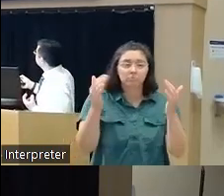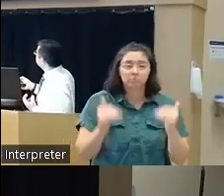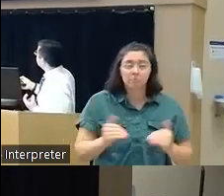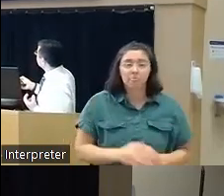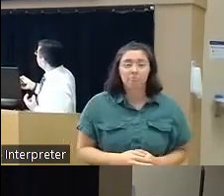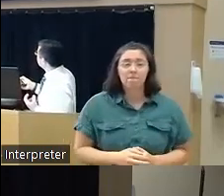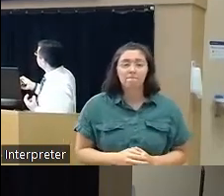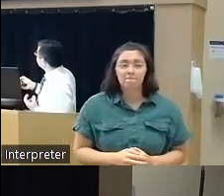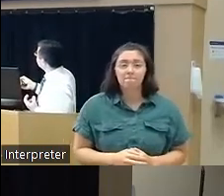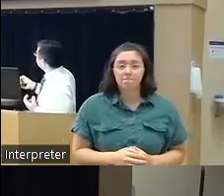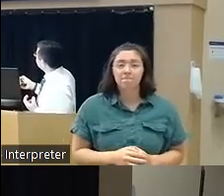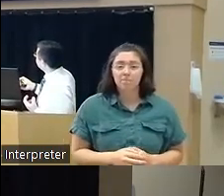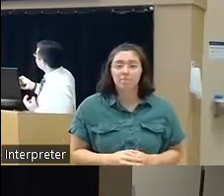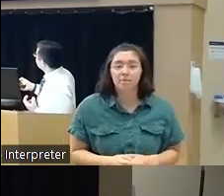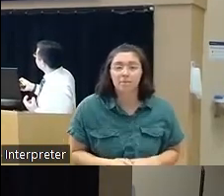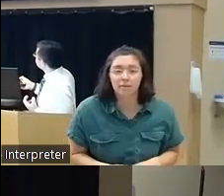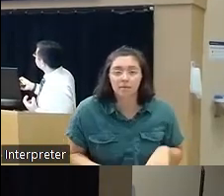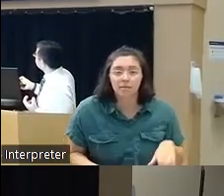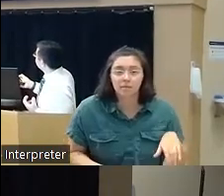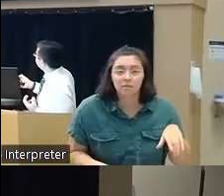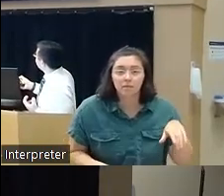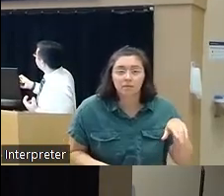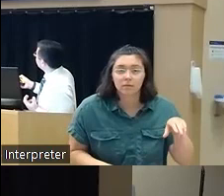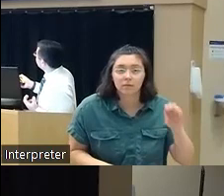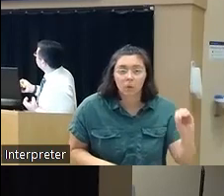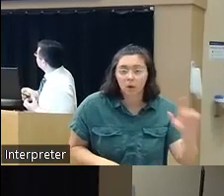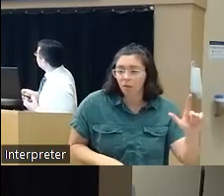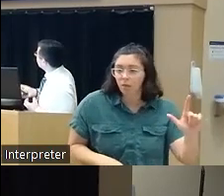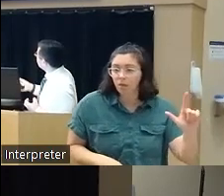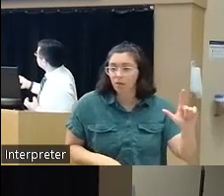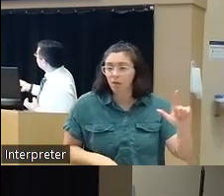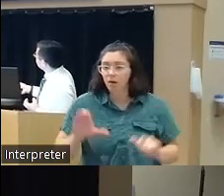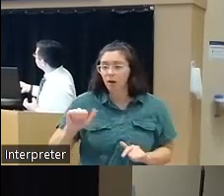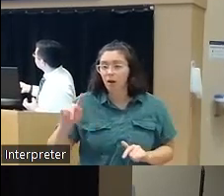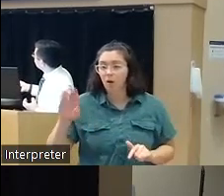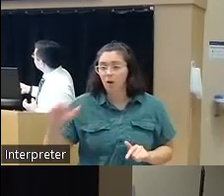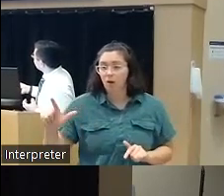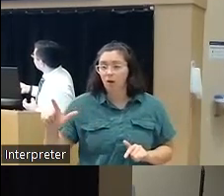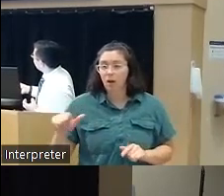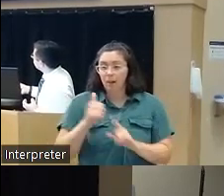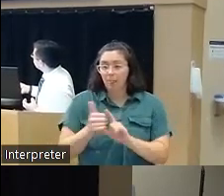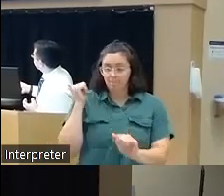so we used cathodal in the bilateral extra strain and anodal in frontal here's what the current flow